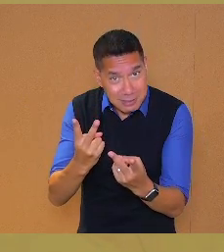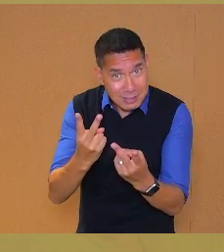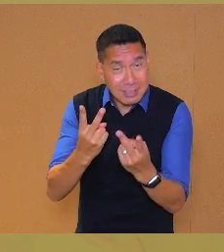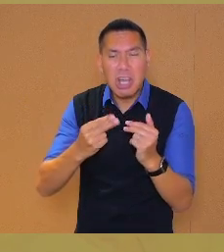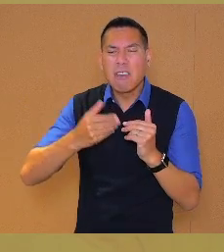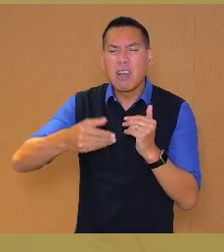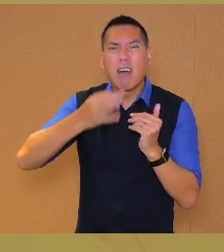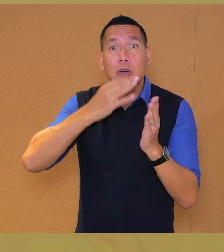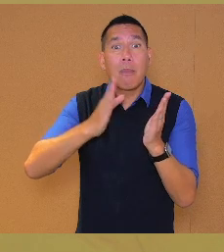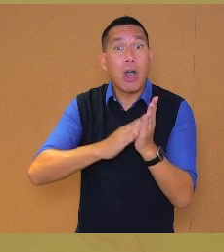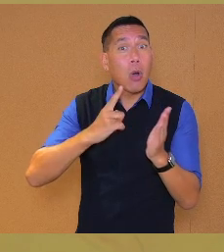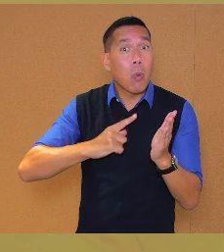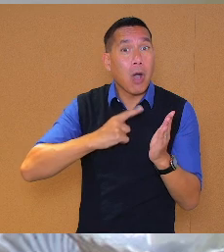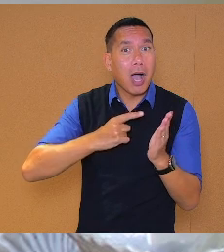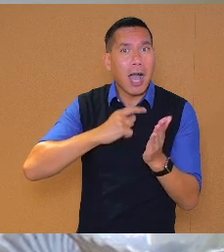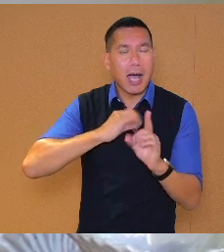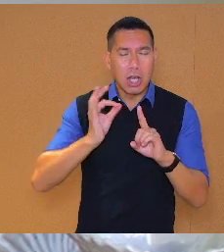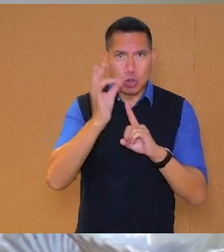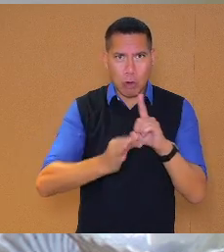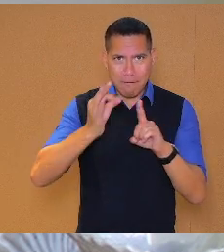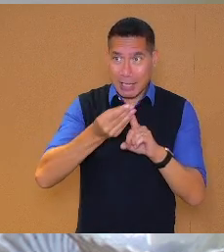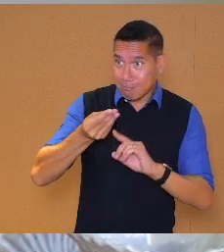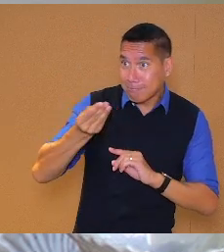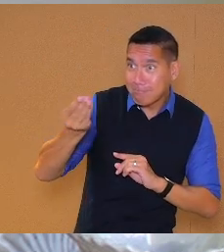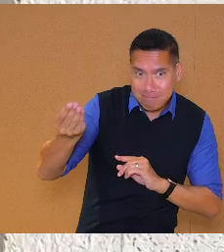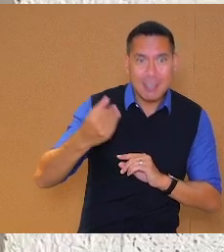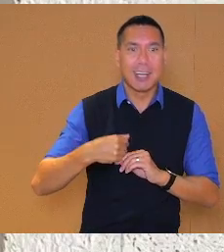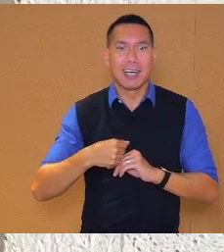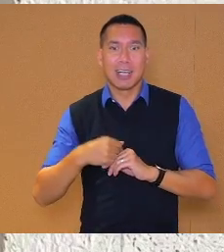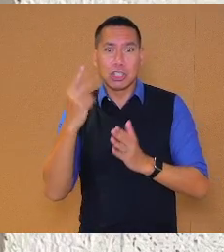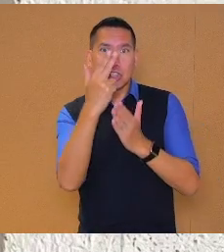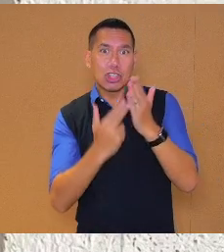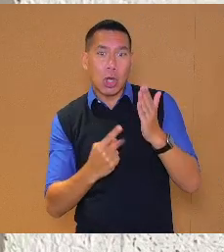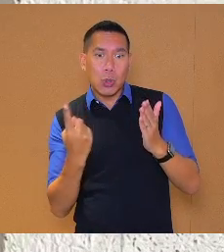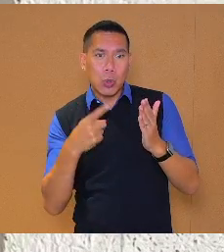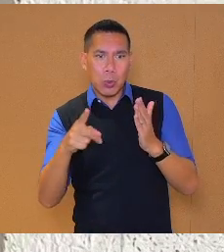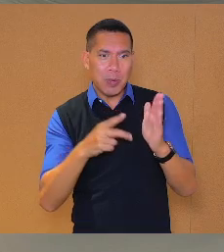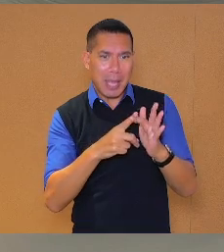months to hand over their trophies, the signed by the talented Emily Brookfield. You can check out her work at